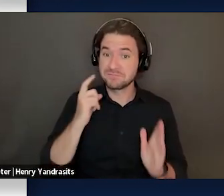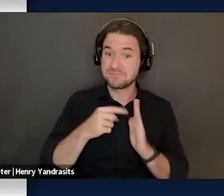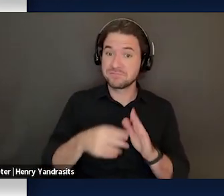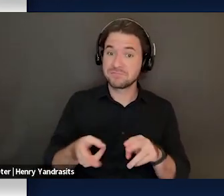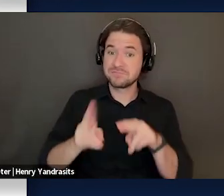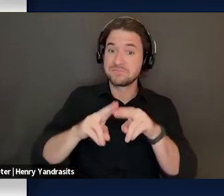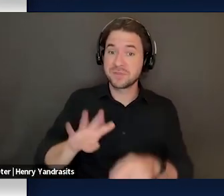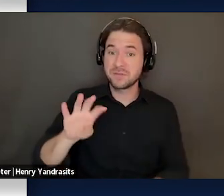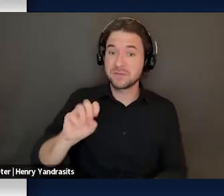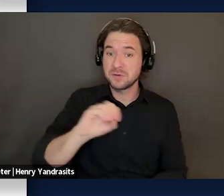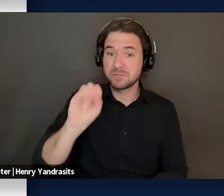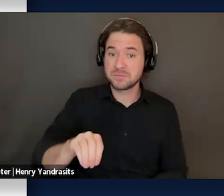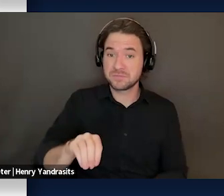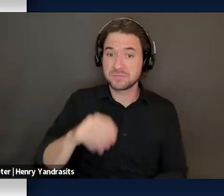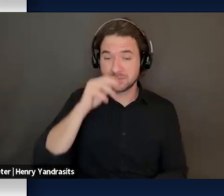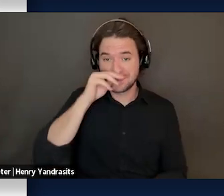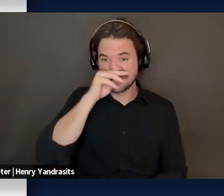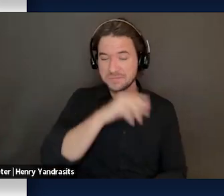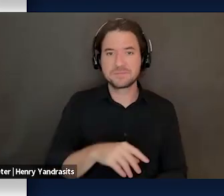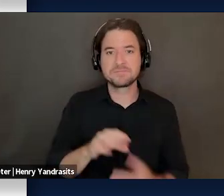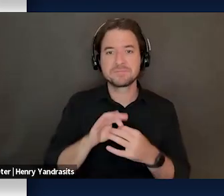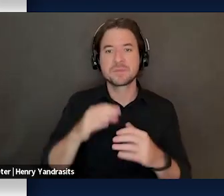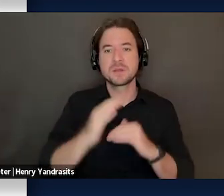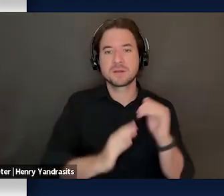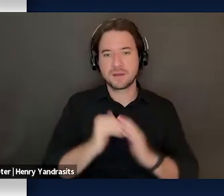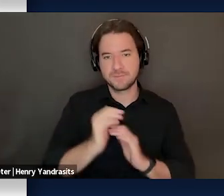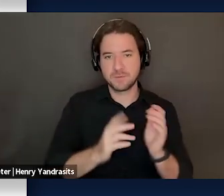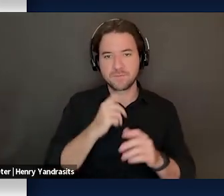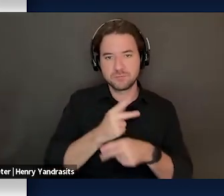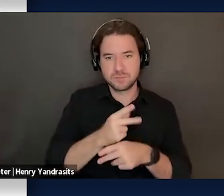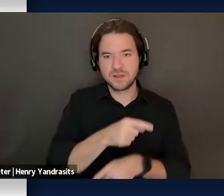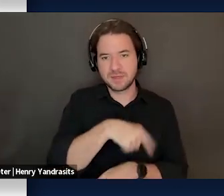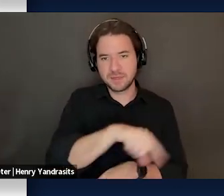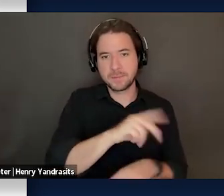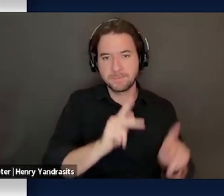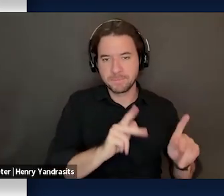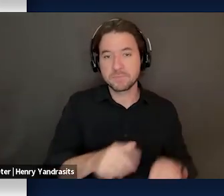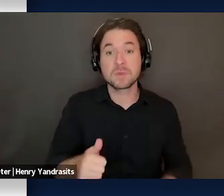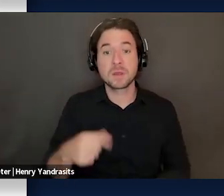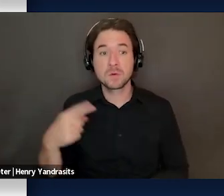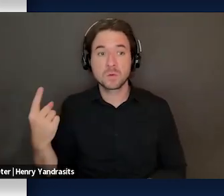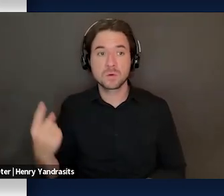And we had about 40% increase in terms of comfort to be able to care for these people. And then the other one is arranging.